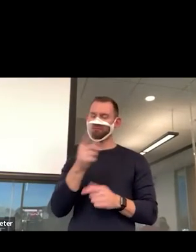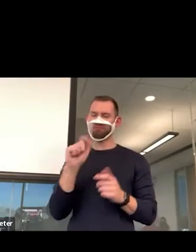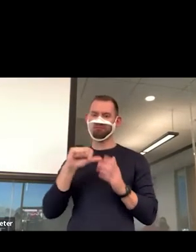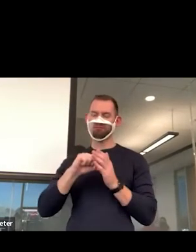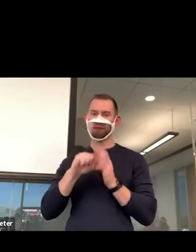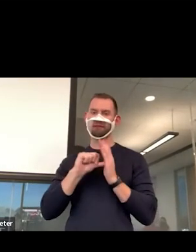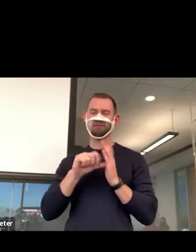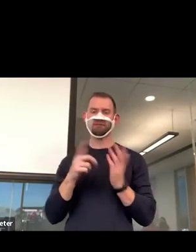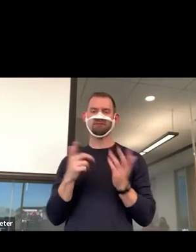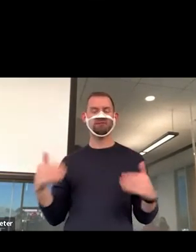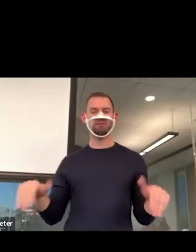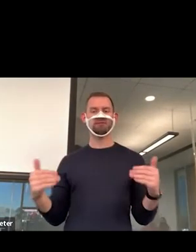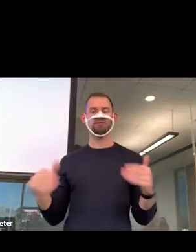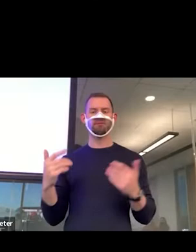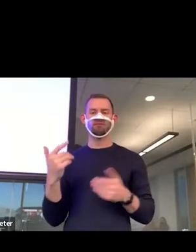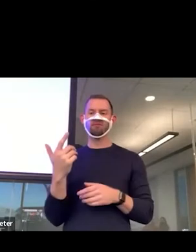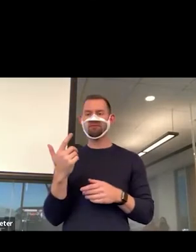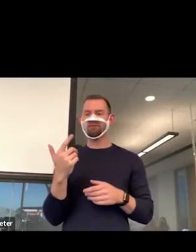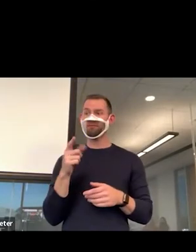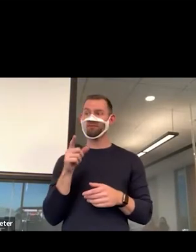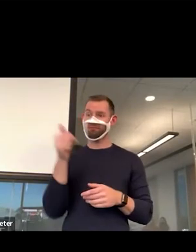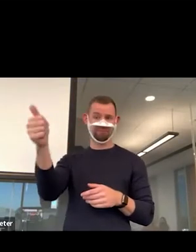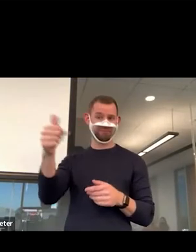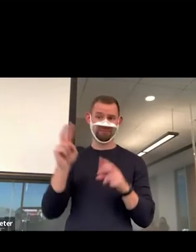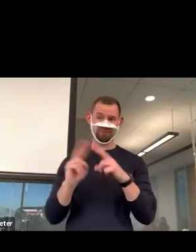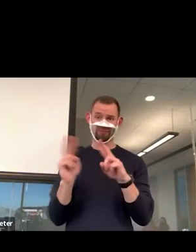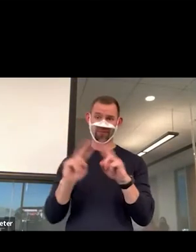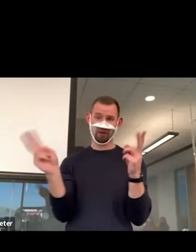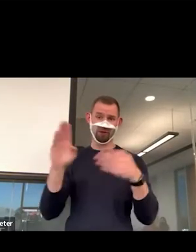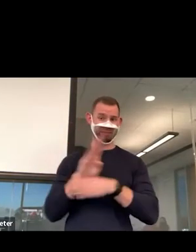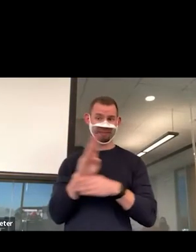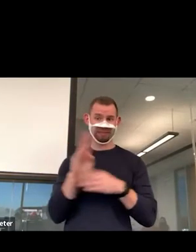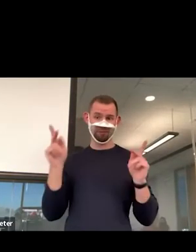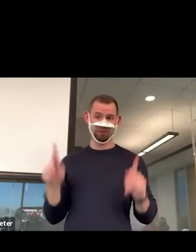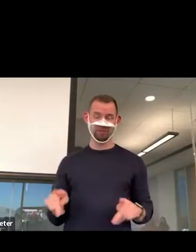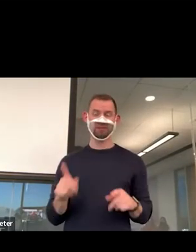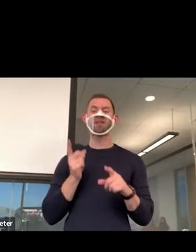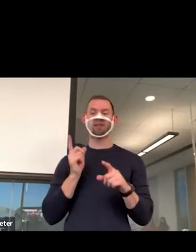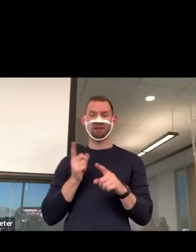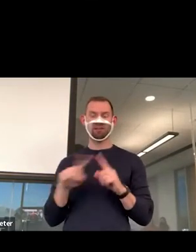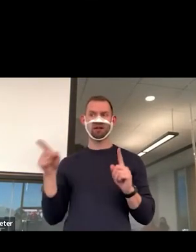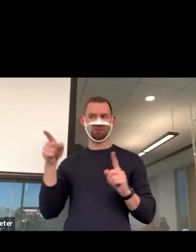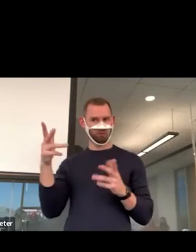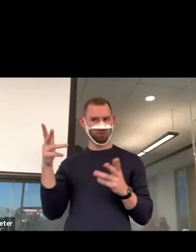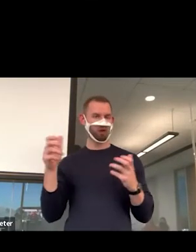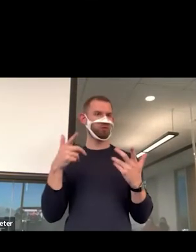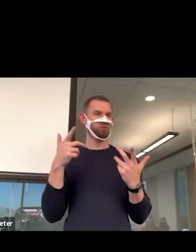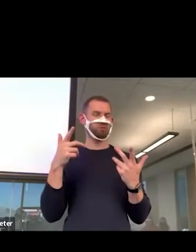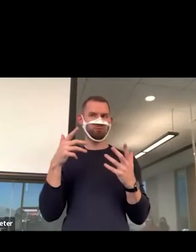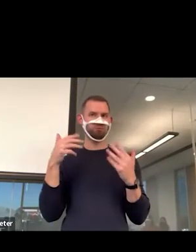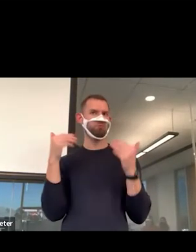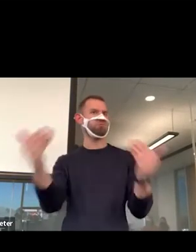someone who's you know a busy person is you know wants to educate people about issues